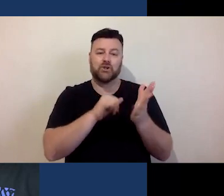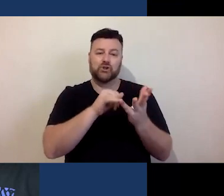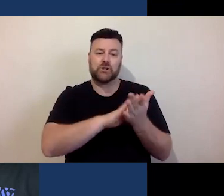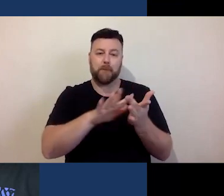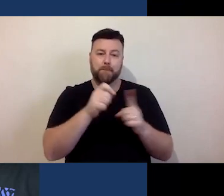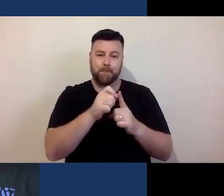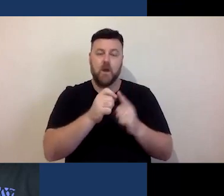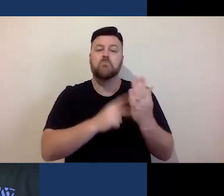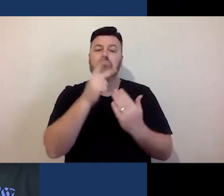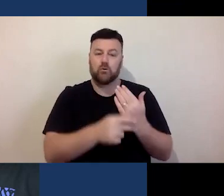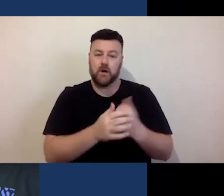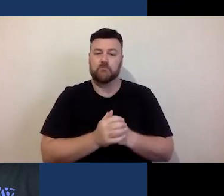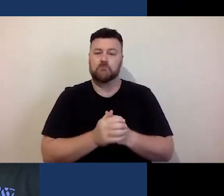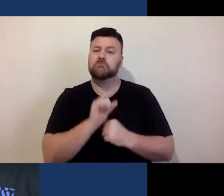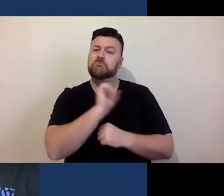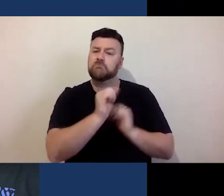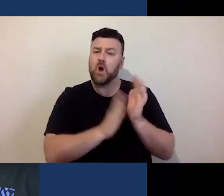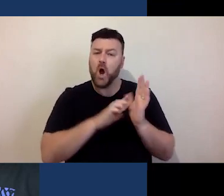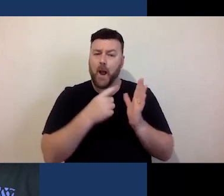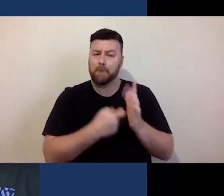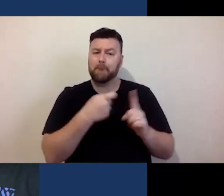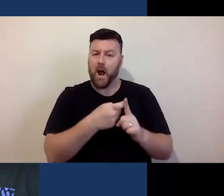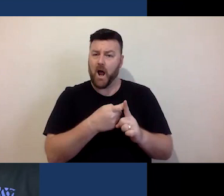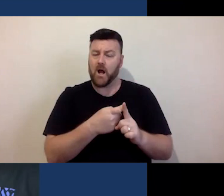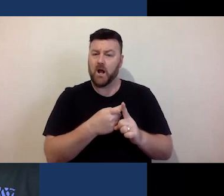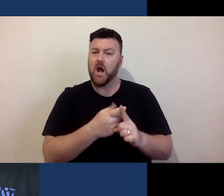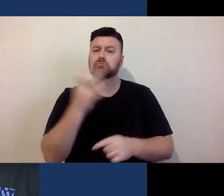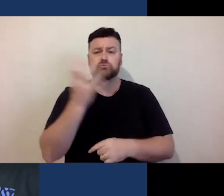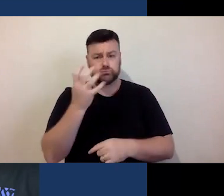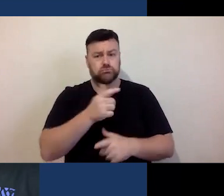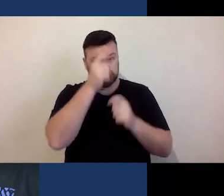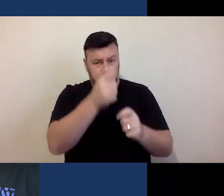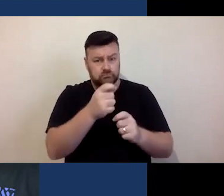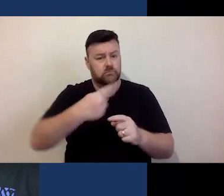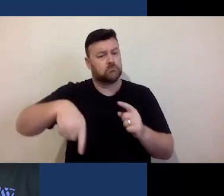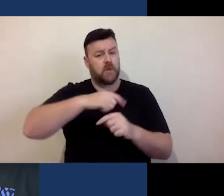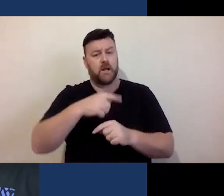Yettica-Paulson is a respected member of his people, Mark is the